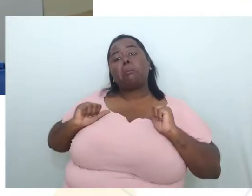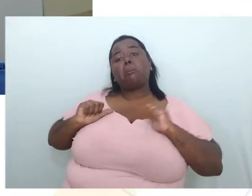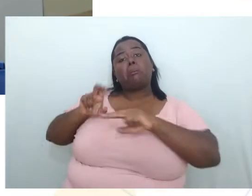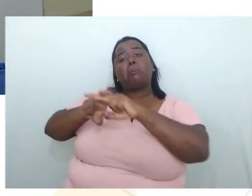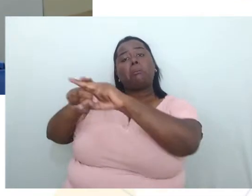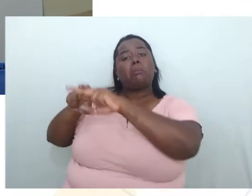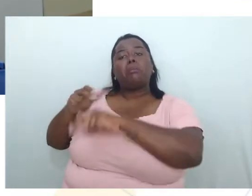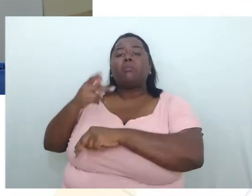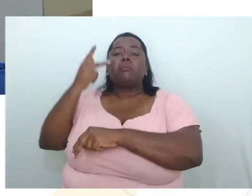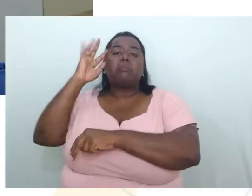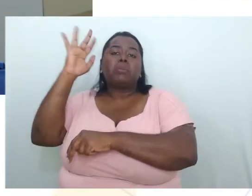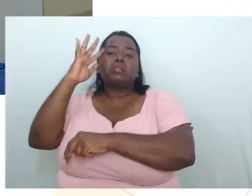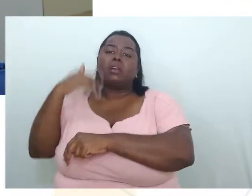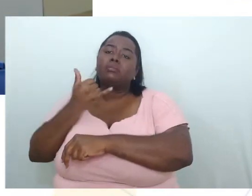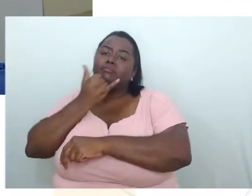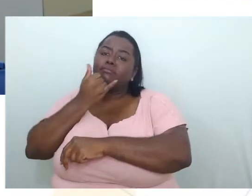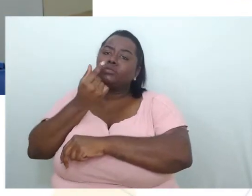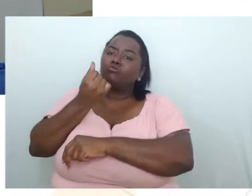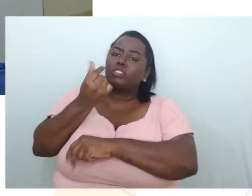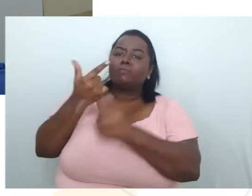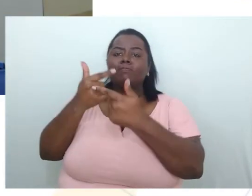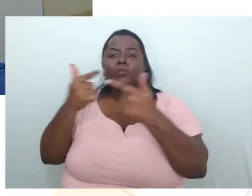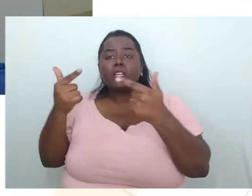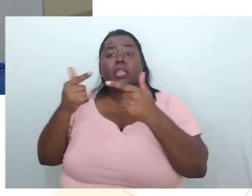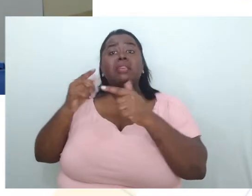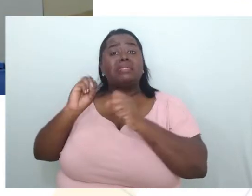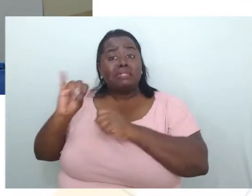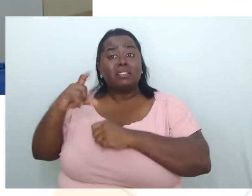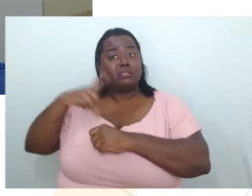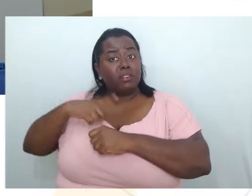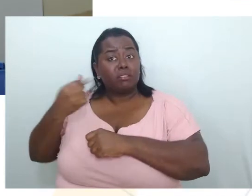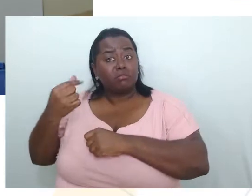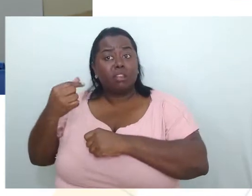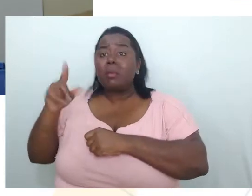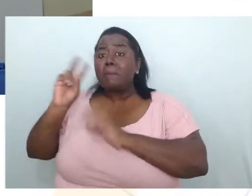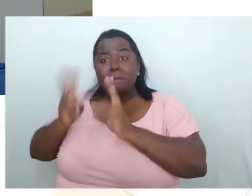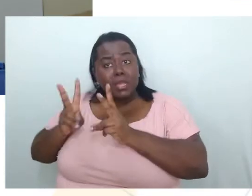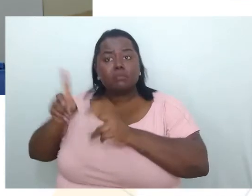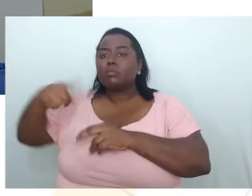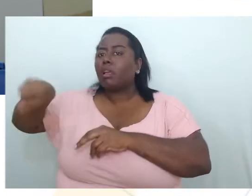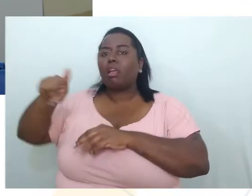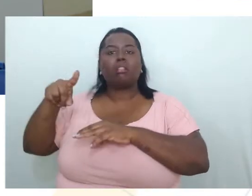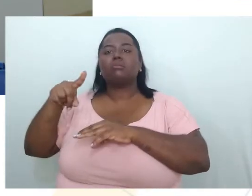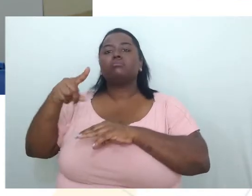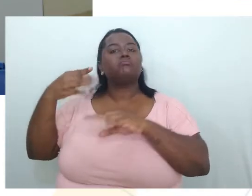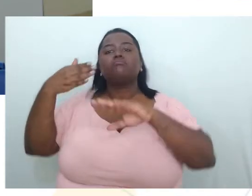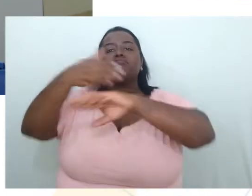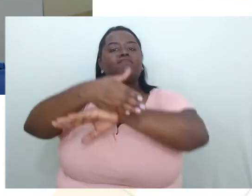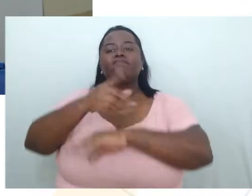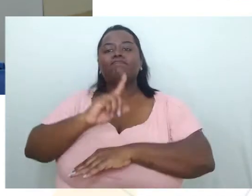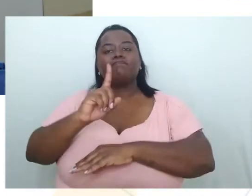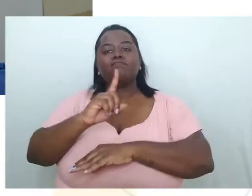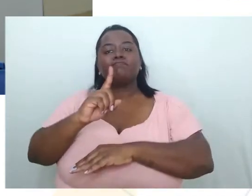opportunity to go. not participate now education opens up those opportunities,